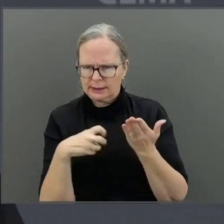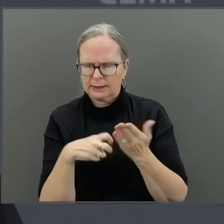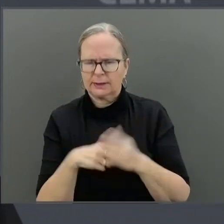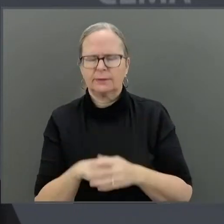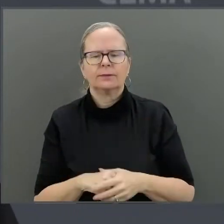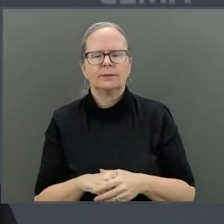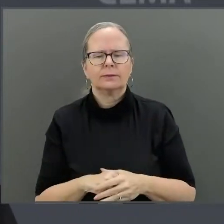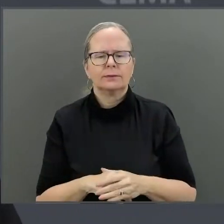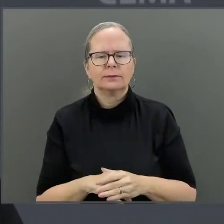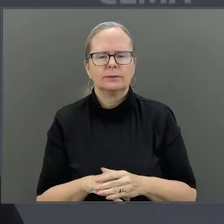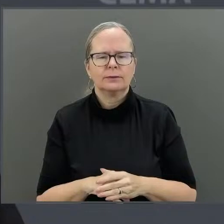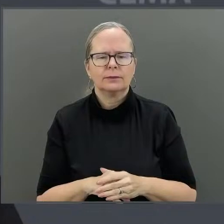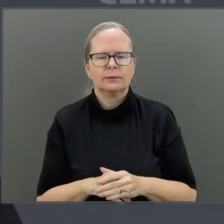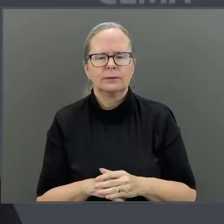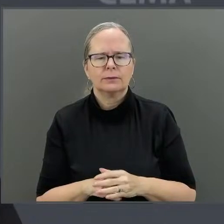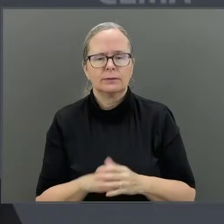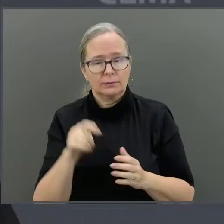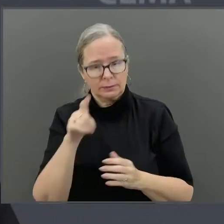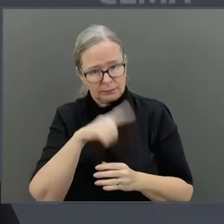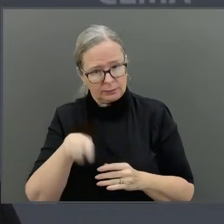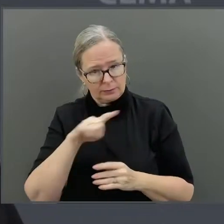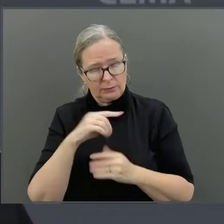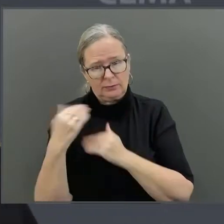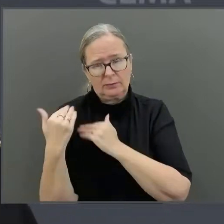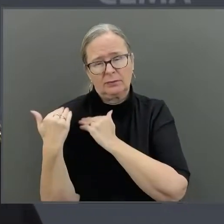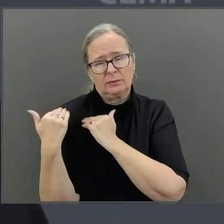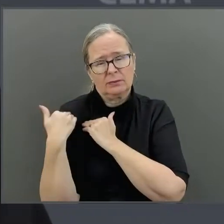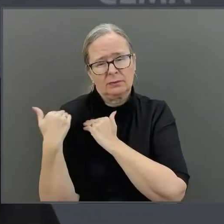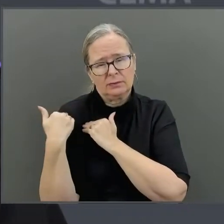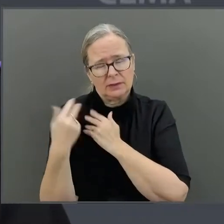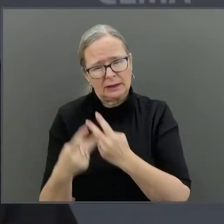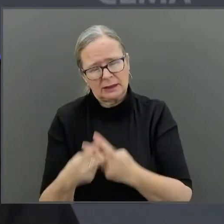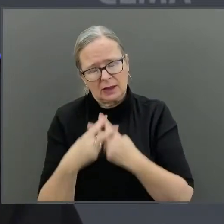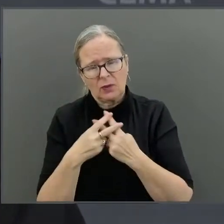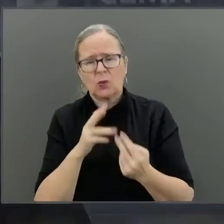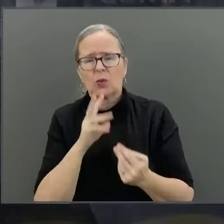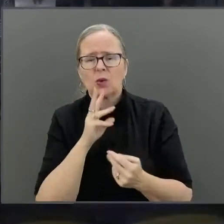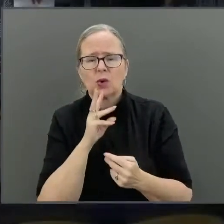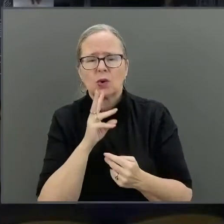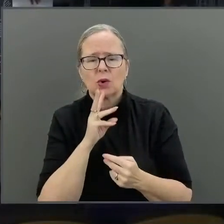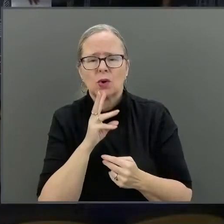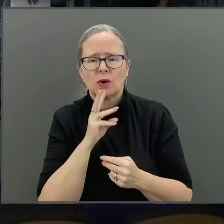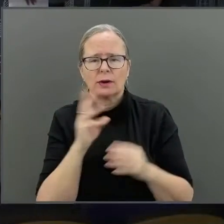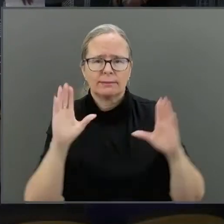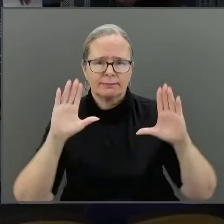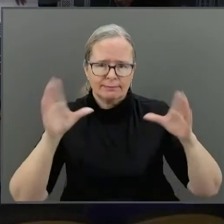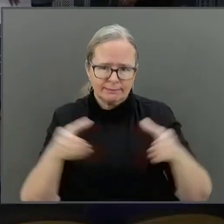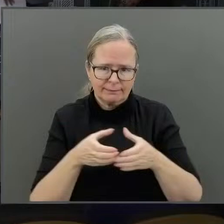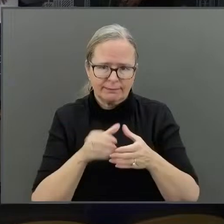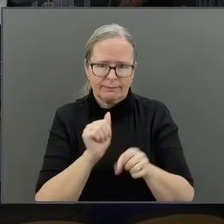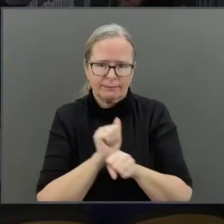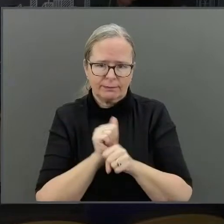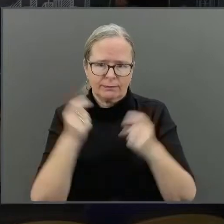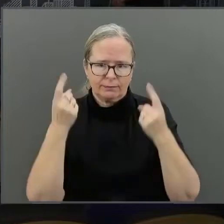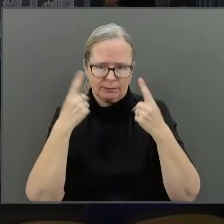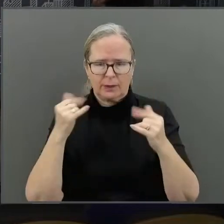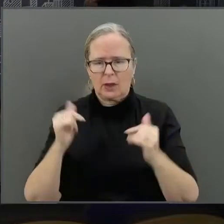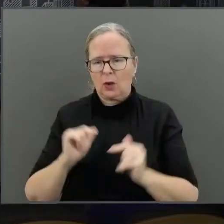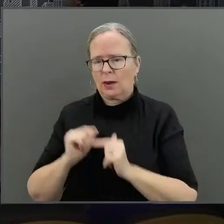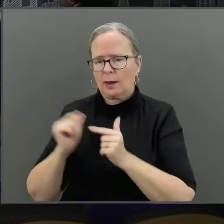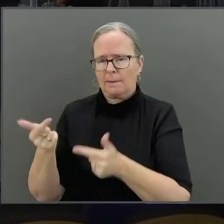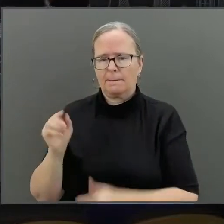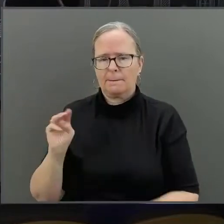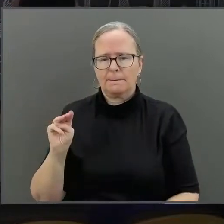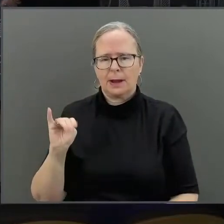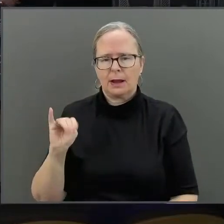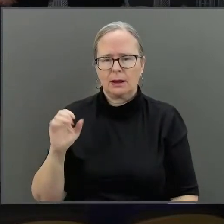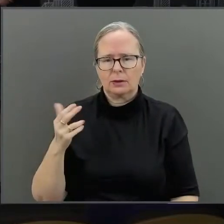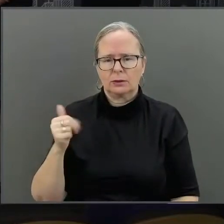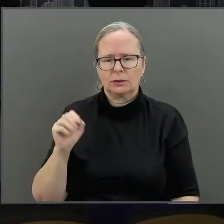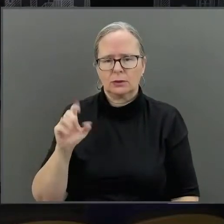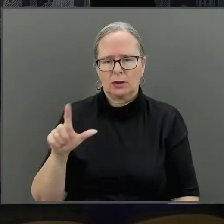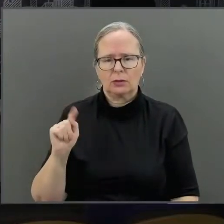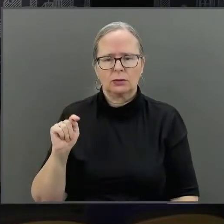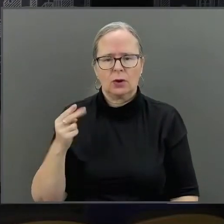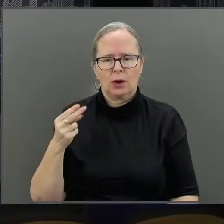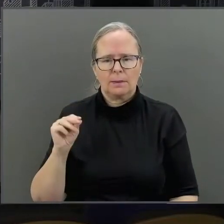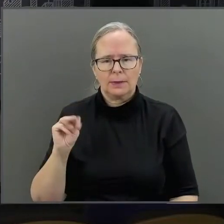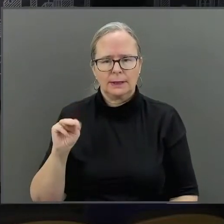I will now pass over to General Manager Michael Thompson to give us an update on the construction